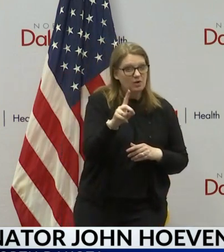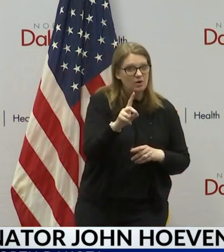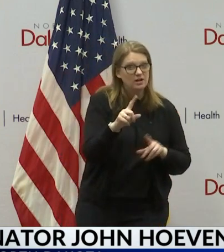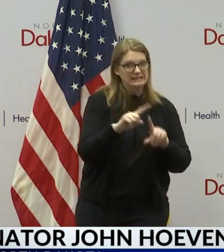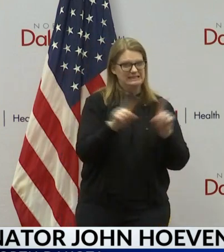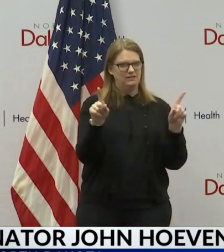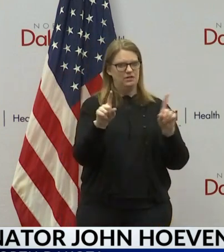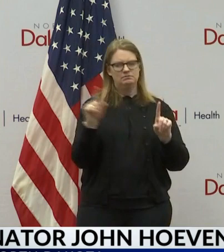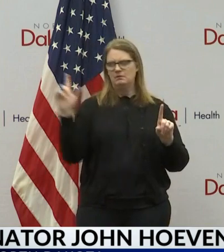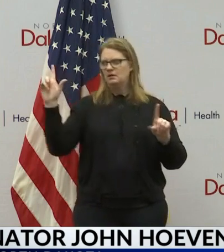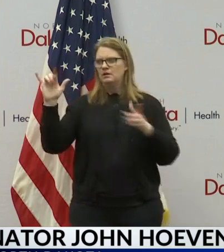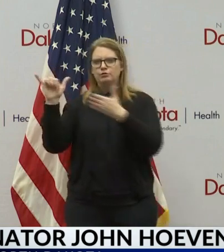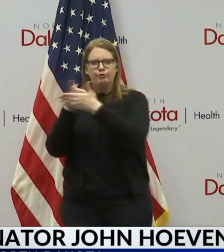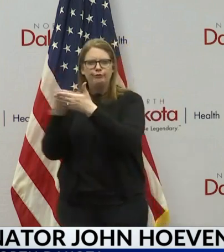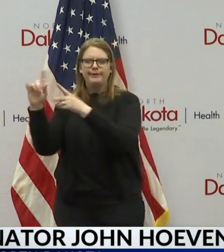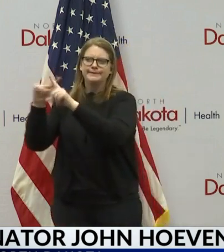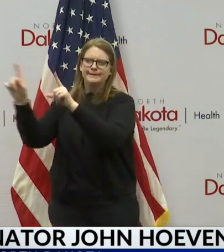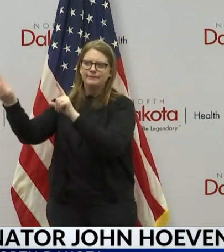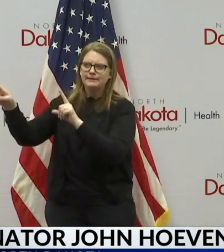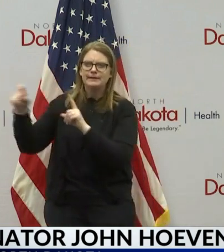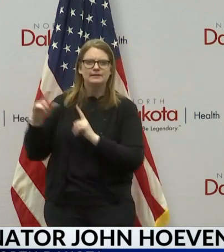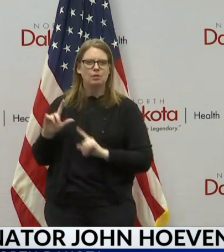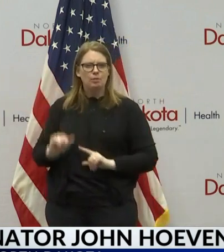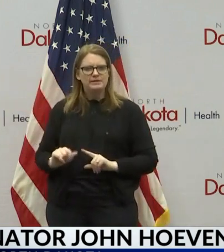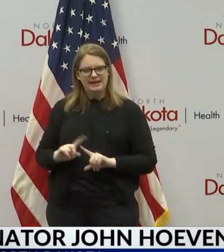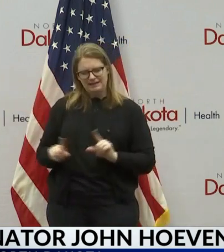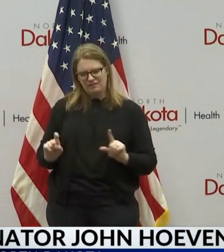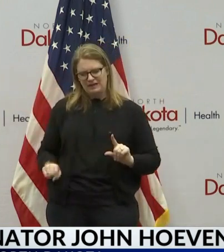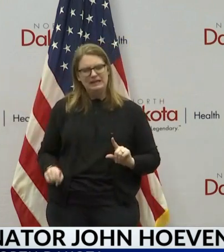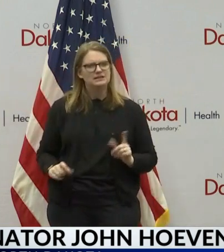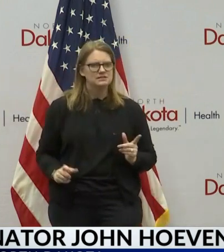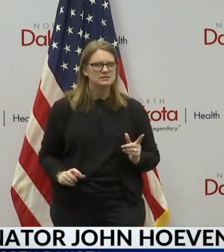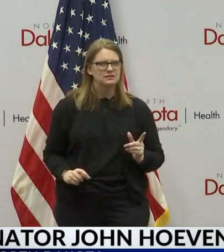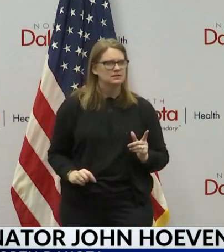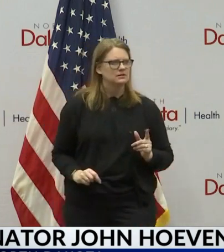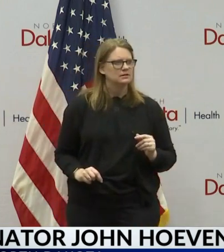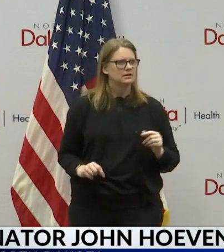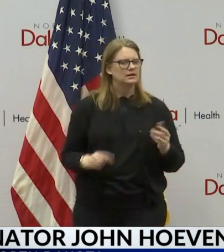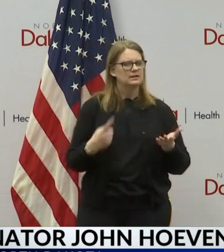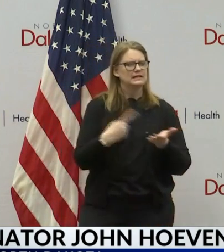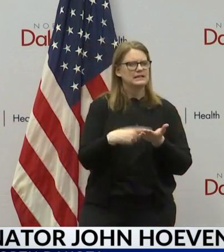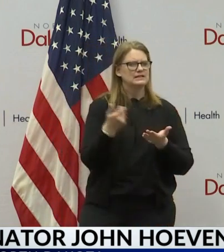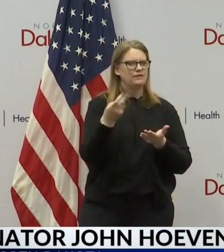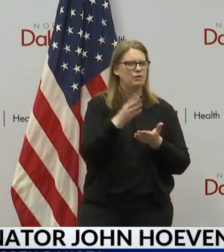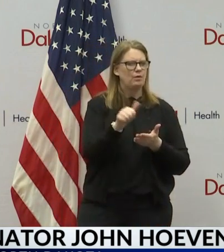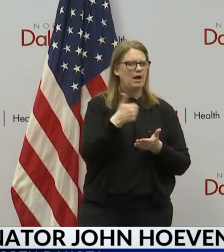BETTER THAN ANYONE. BUT THE NEEDS ARE DIFFERENT IN NORTH DAKOTA THAN IN NEW YORK OR LOUISIANA OR SOMEWHERE ELSE.